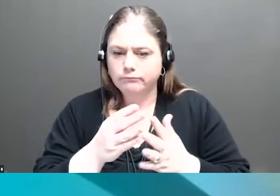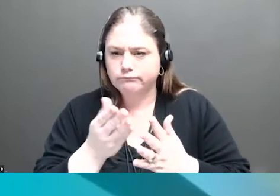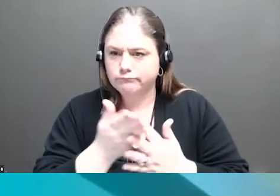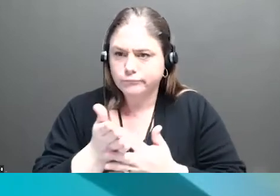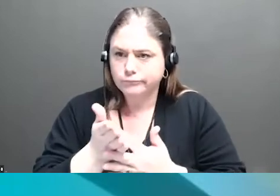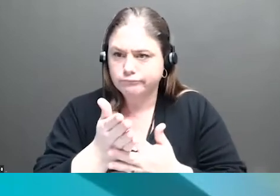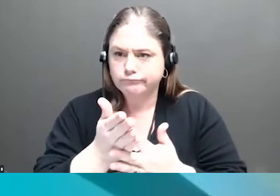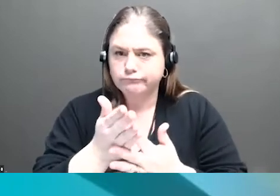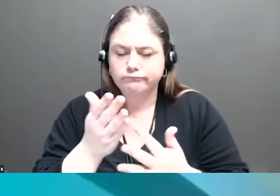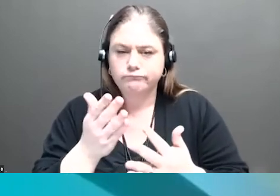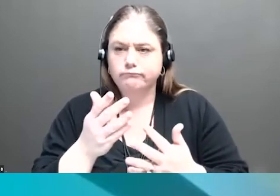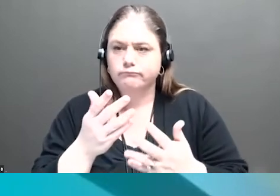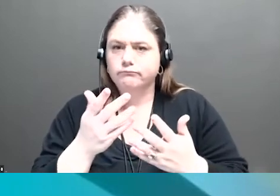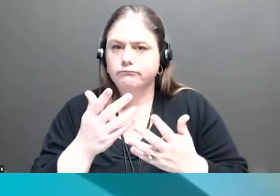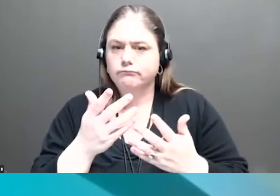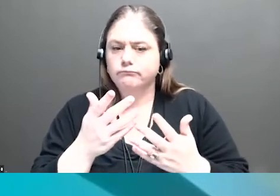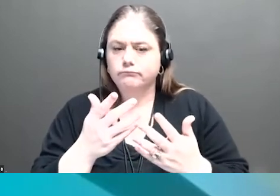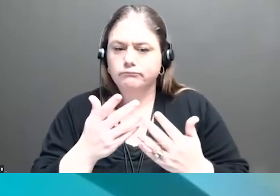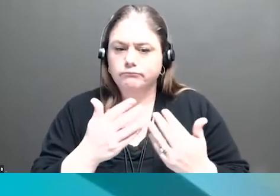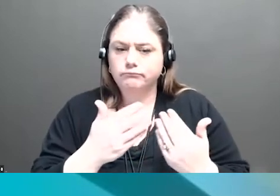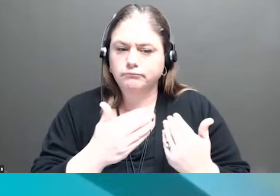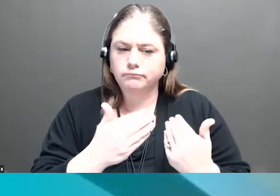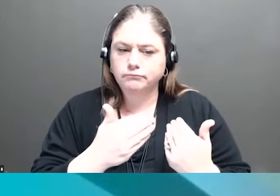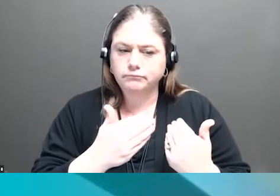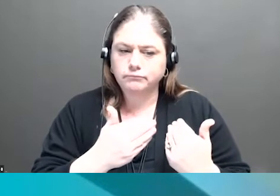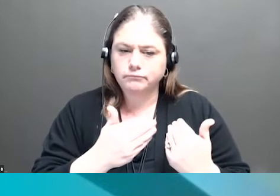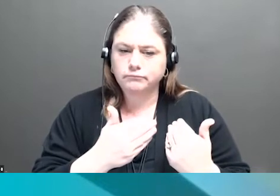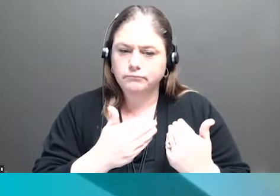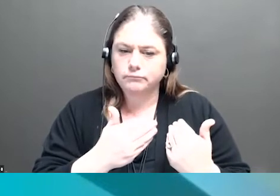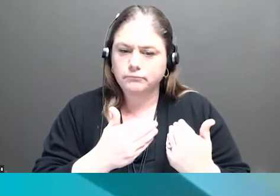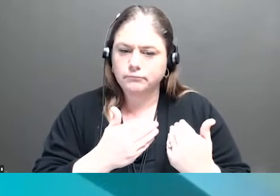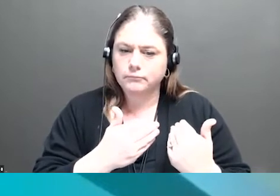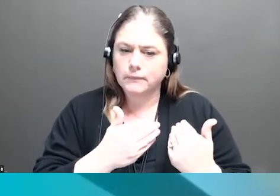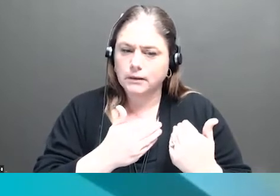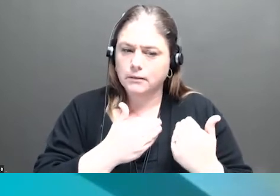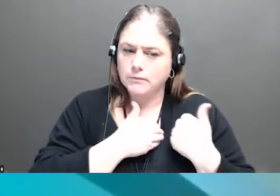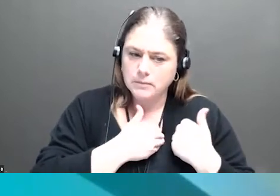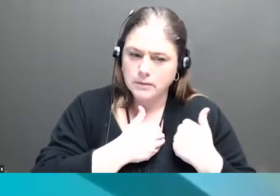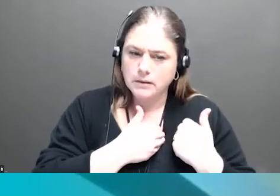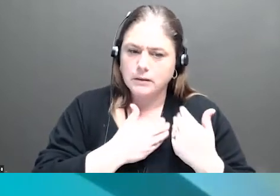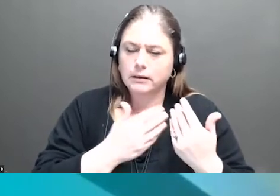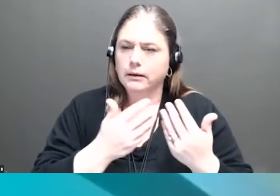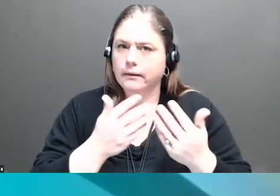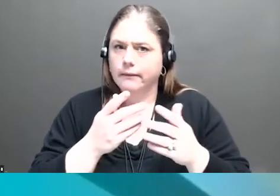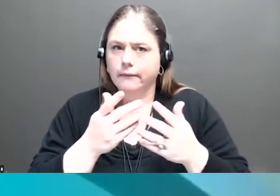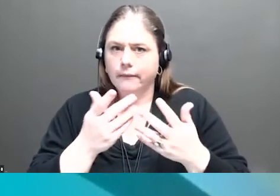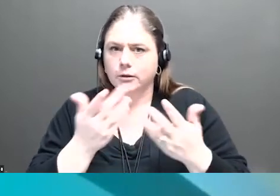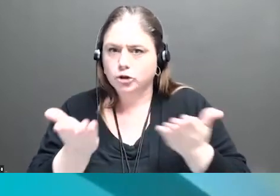employment provider, employment service provider were upheld. Accountability, I think one of the